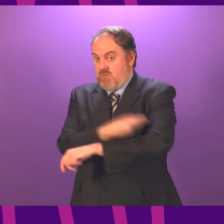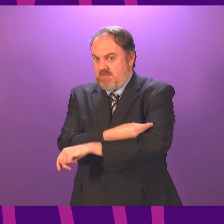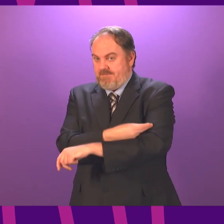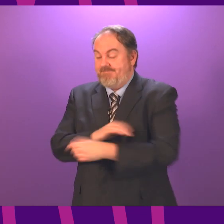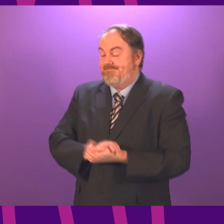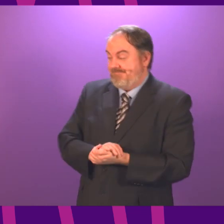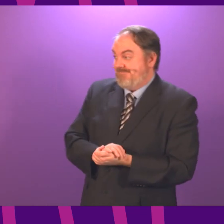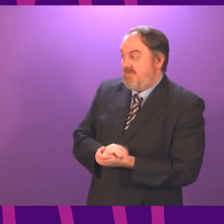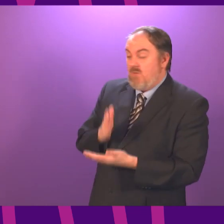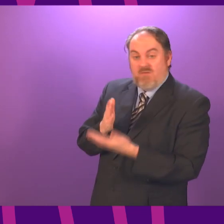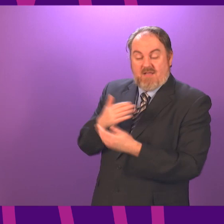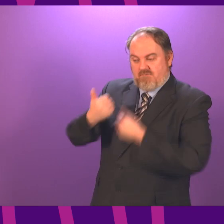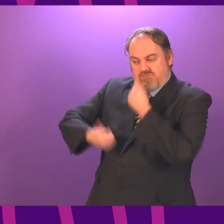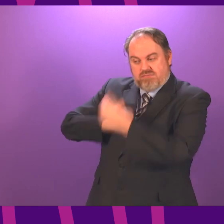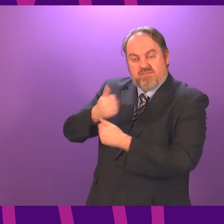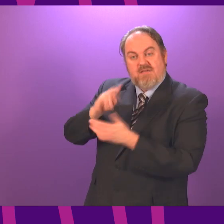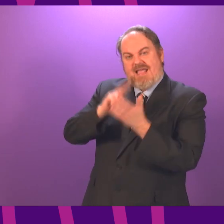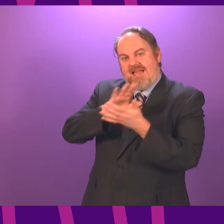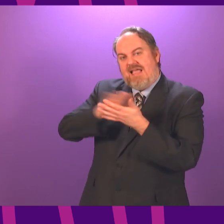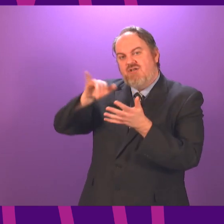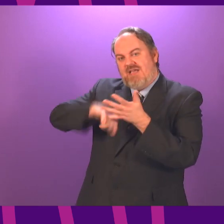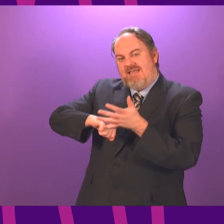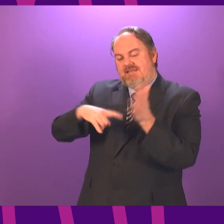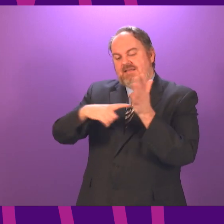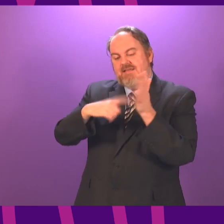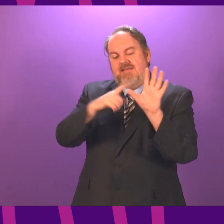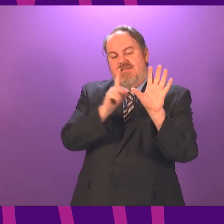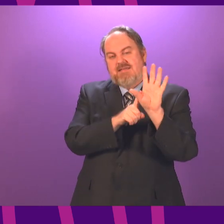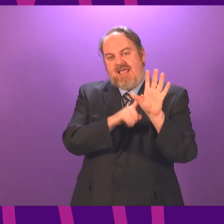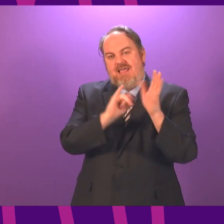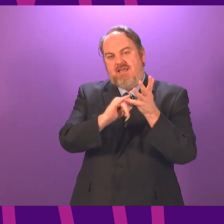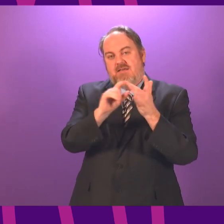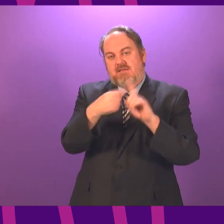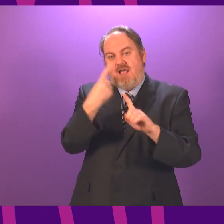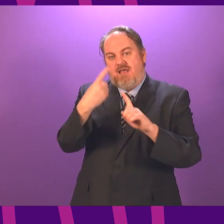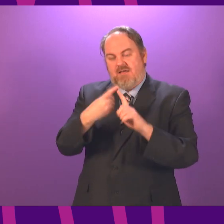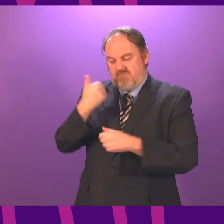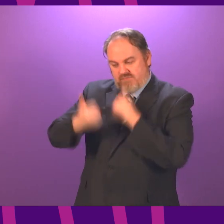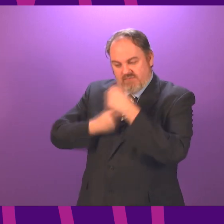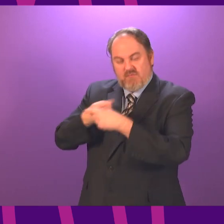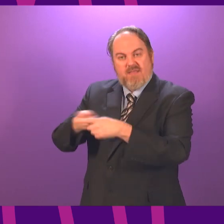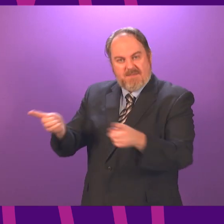Tayside and the commitment and hard work of the vaccination teams across the country who are delivering the programme.